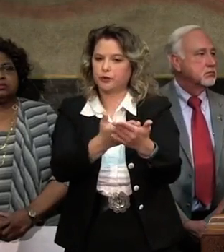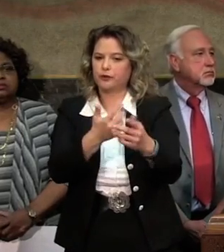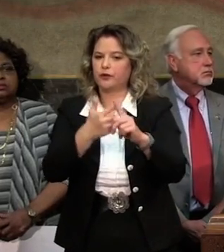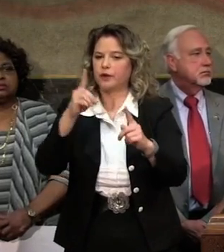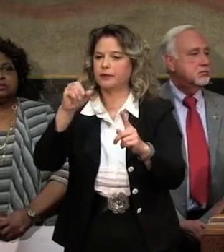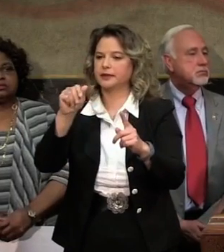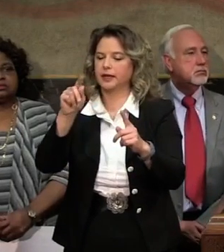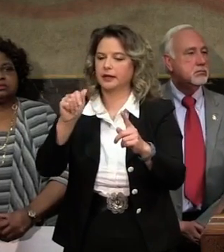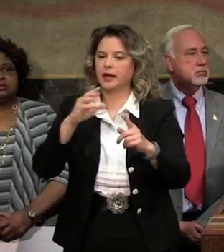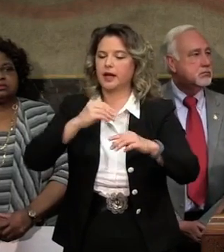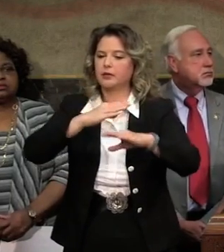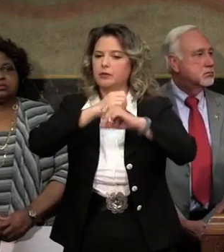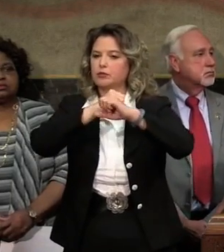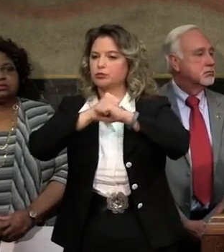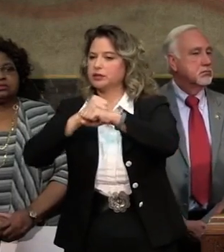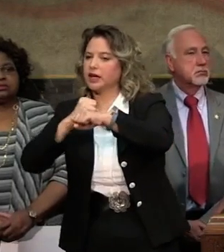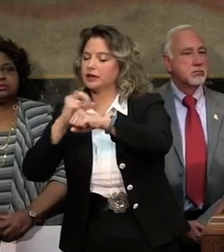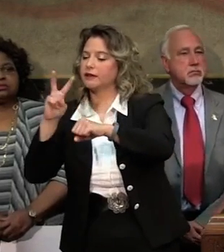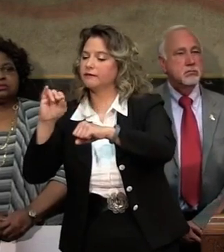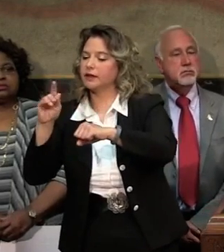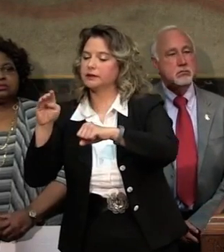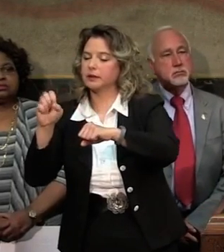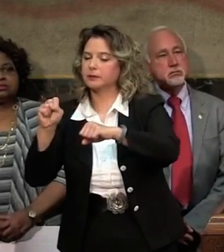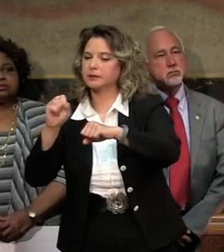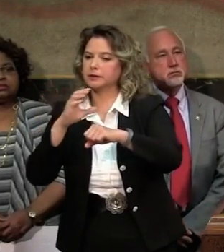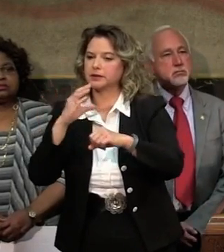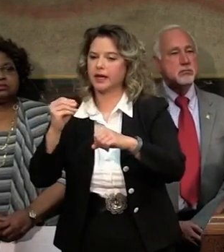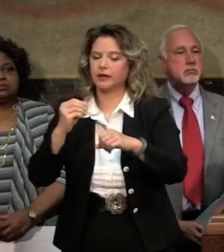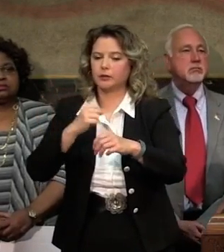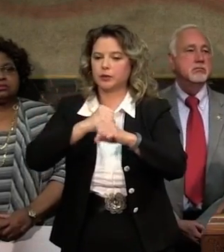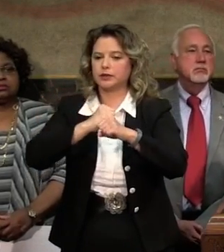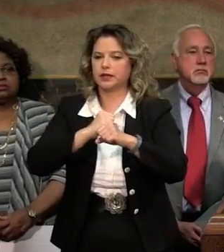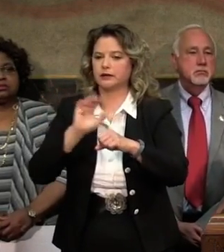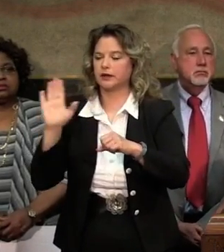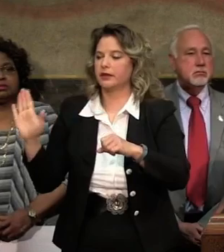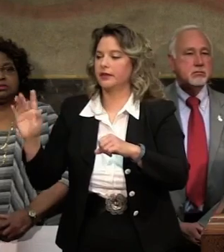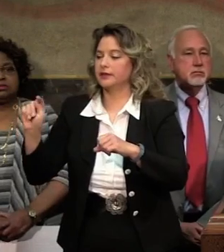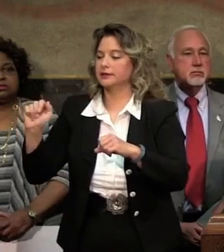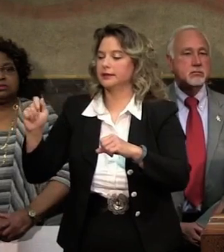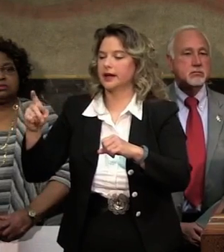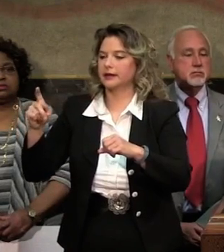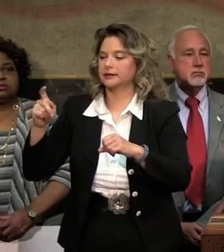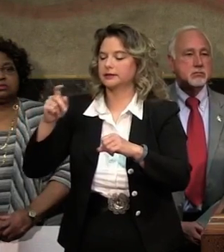responsibly invest taxpayers public safety tax dollars the rest of this